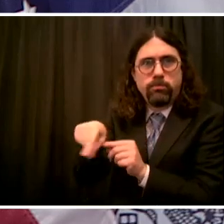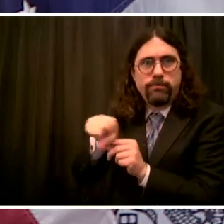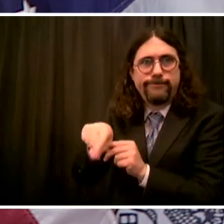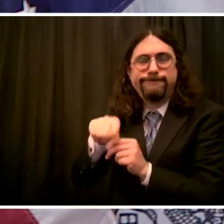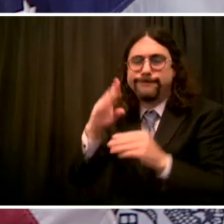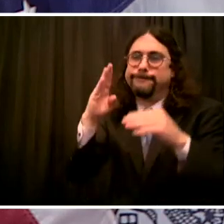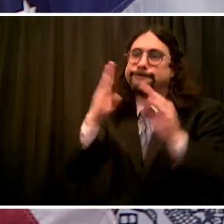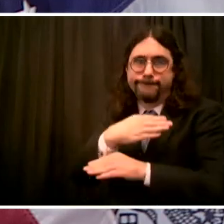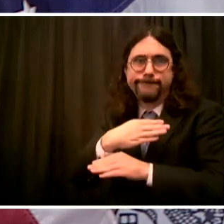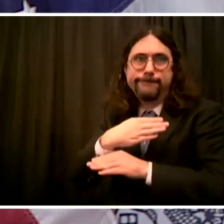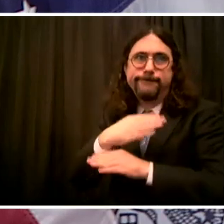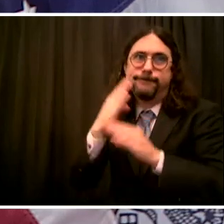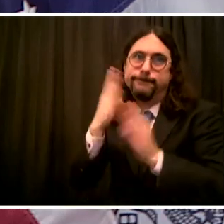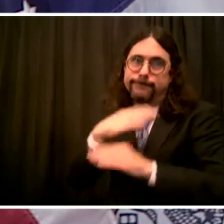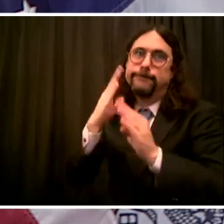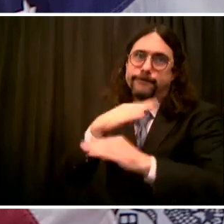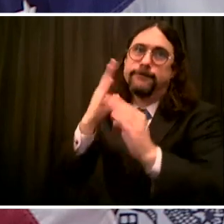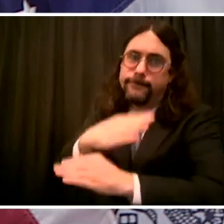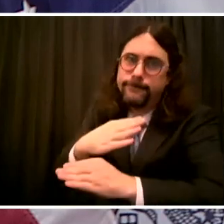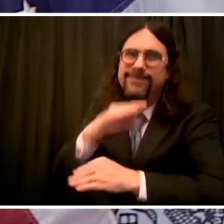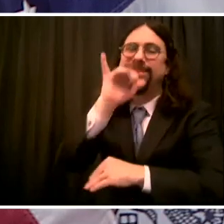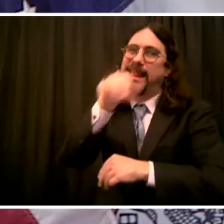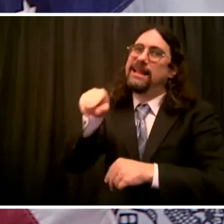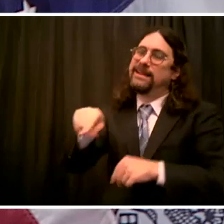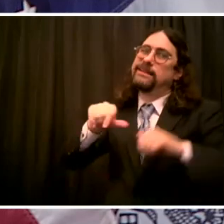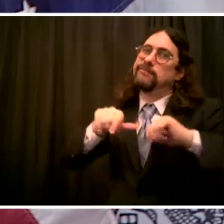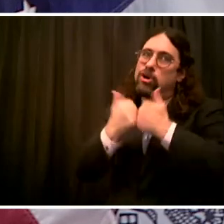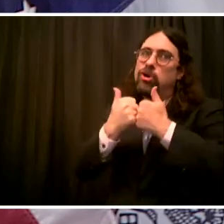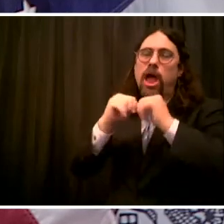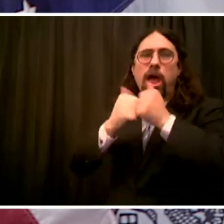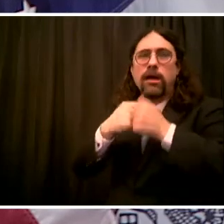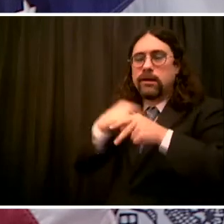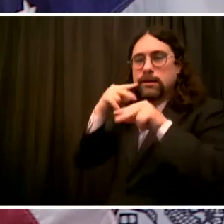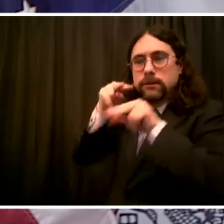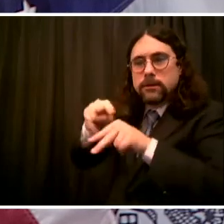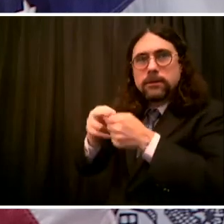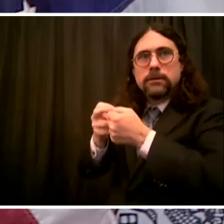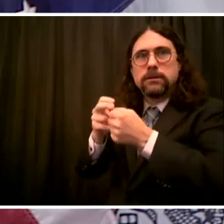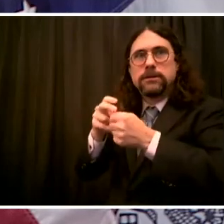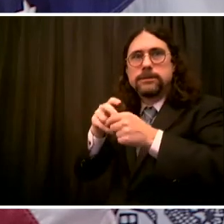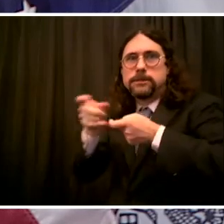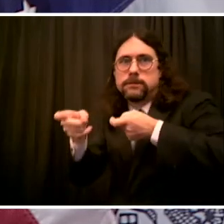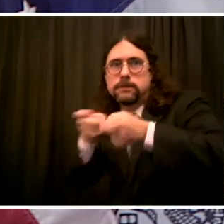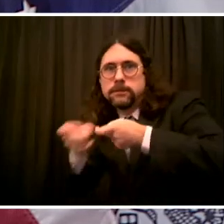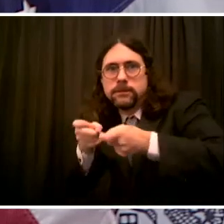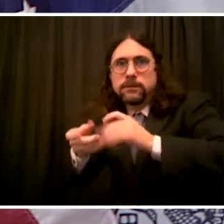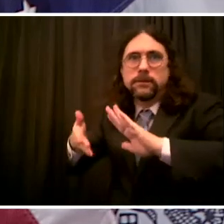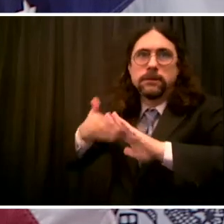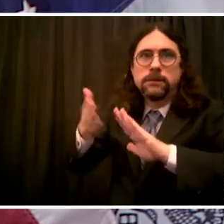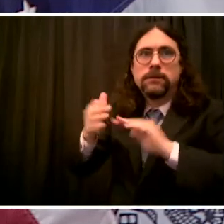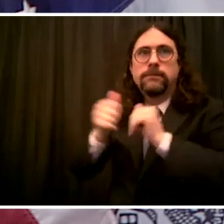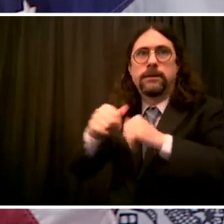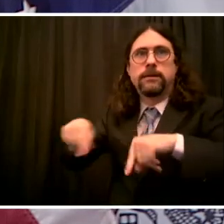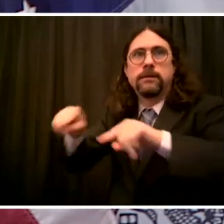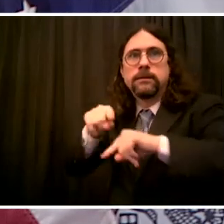COMMIT A DIPRSOPORTIONATE AMOUNT OF CRIME. AND IT'S USUALLY A CHALLENGE TO KEEP THAT UNDER CHECK AND TO DO